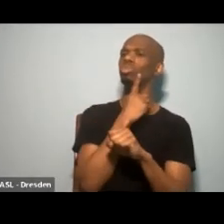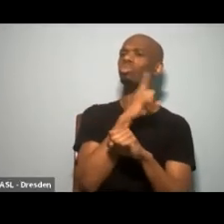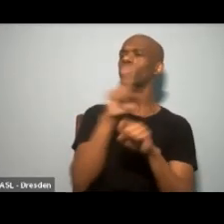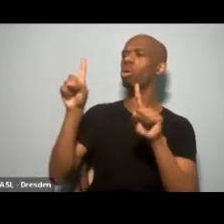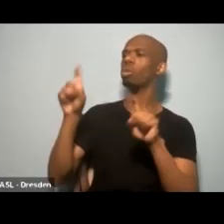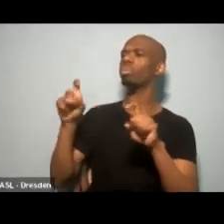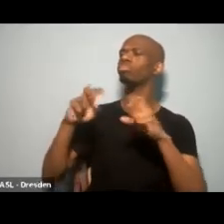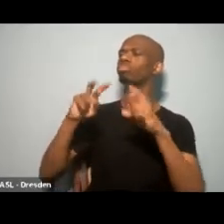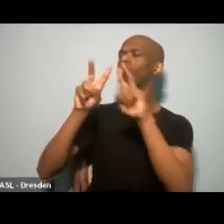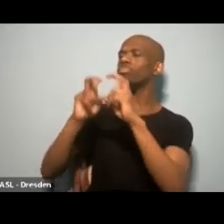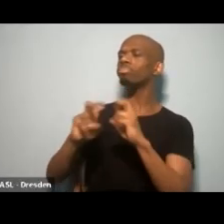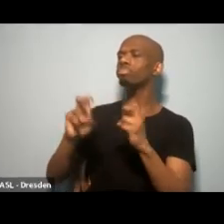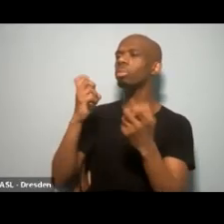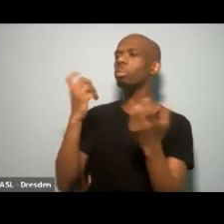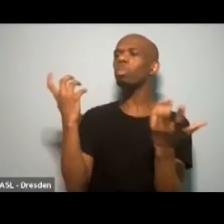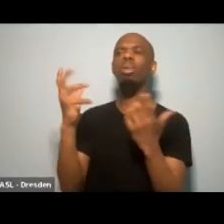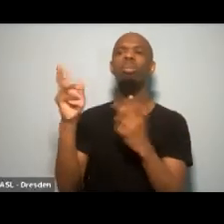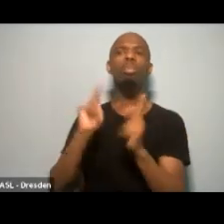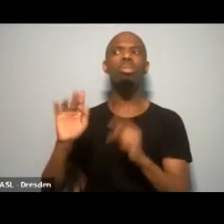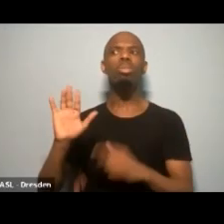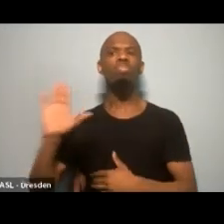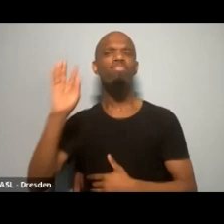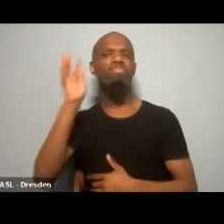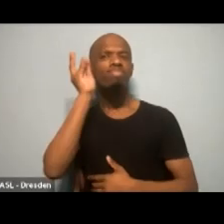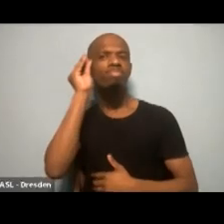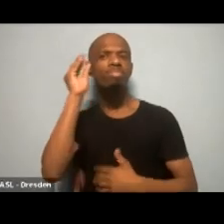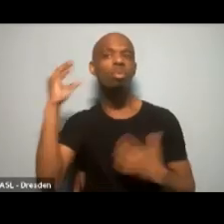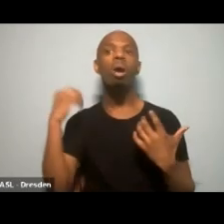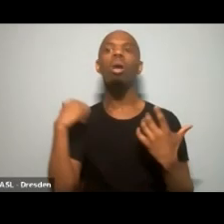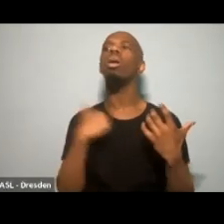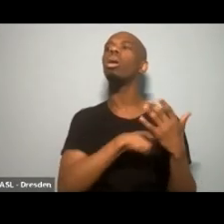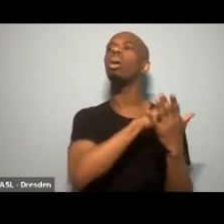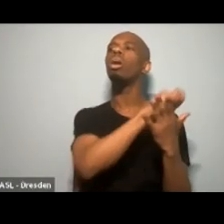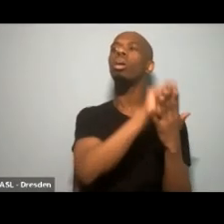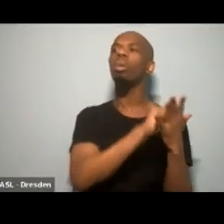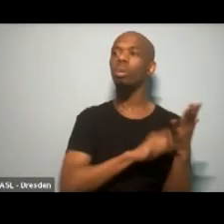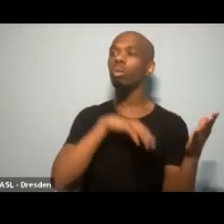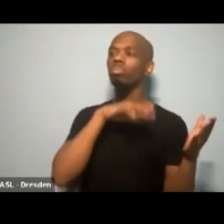and what the local creatives are making out of the happenings around them.